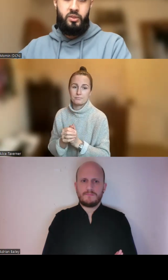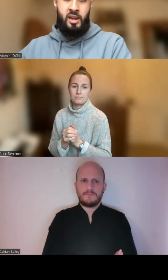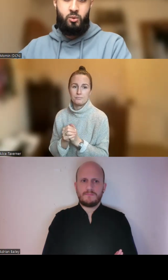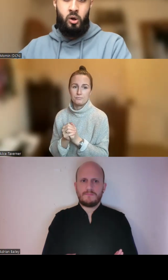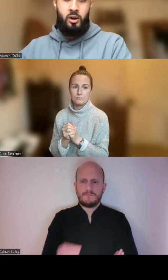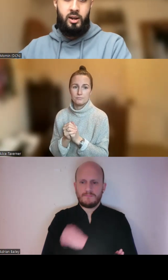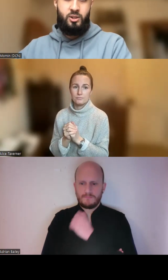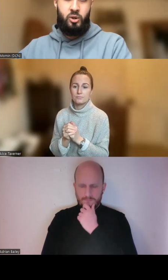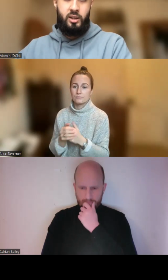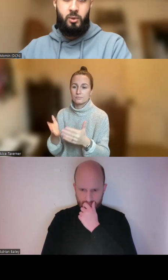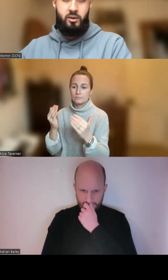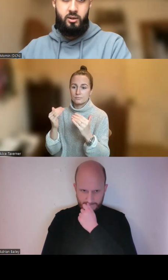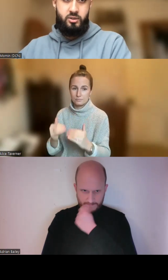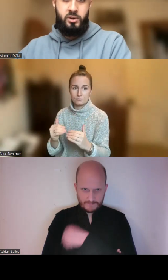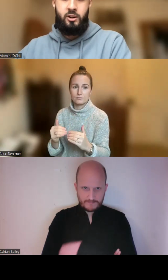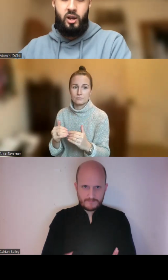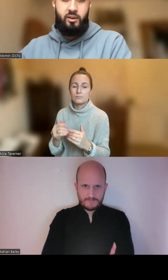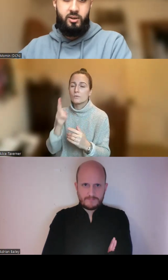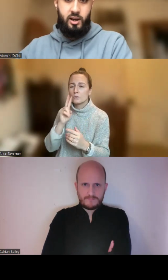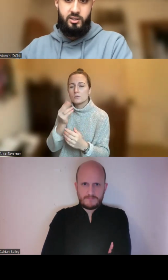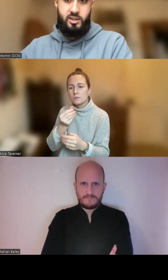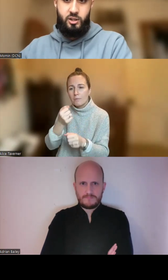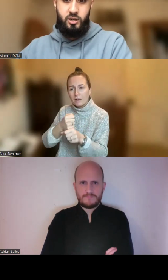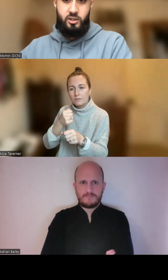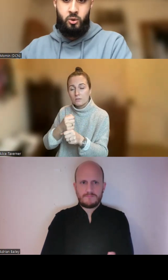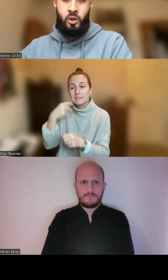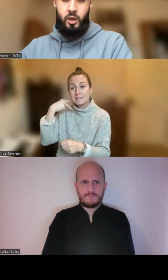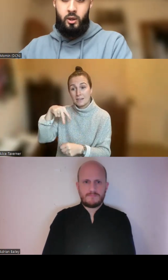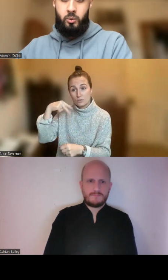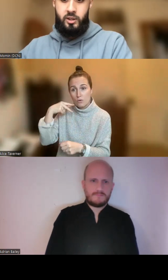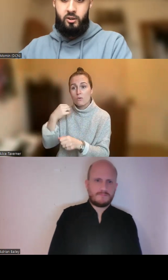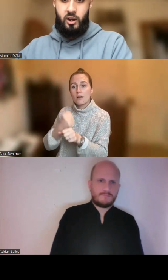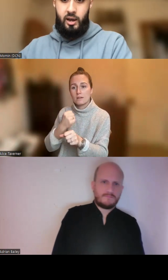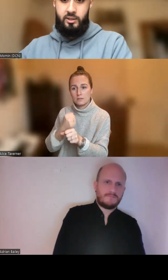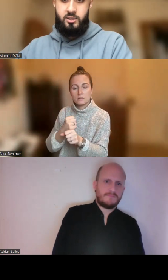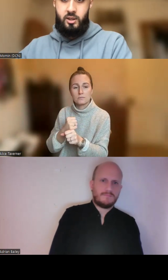The next one, let's look at some TikTok ads essentially. With TikTok ads,